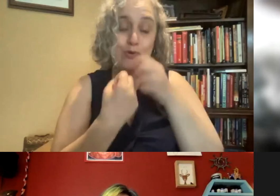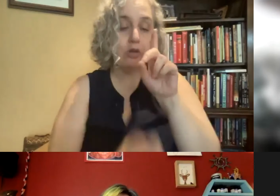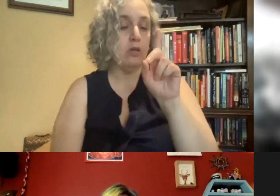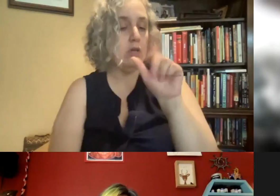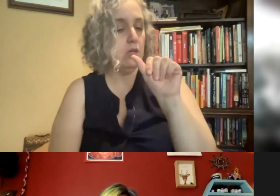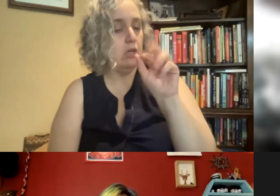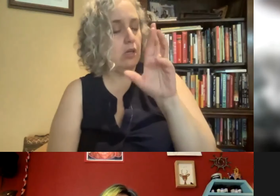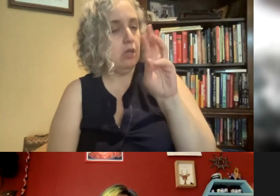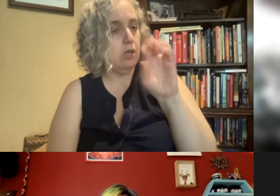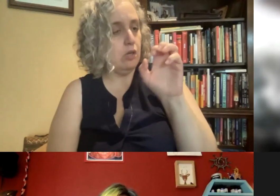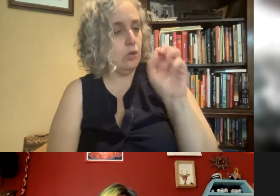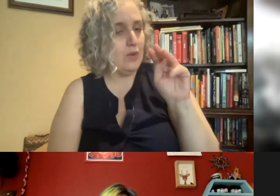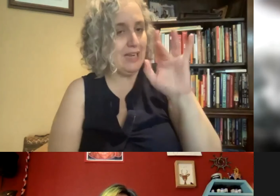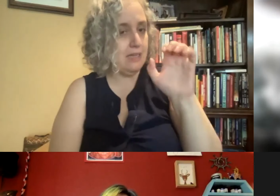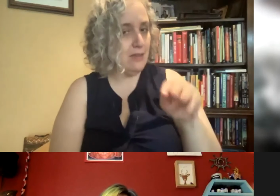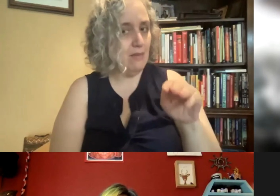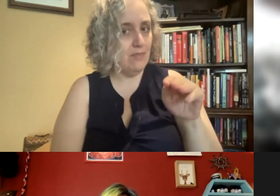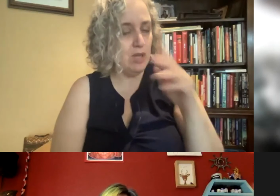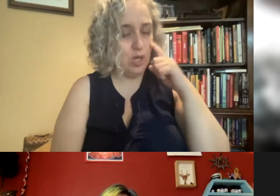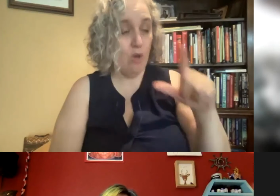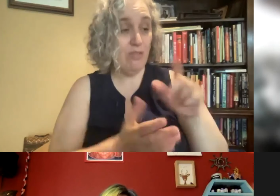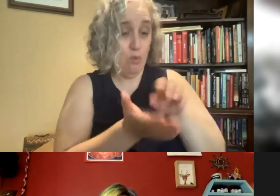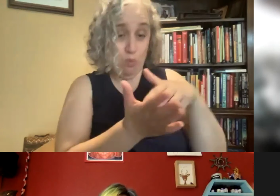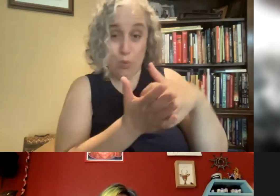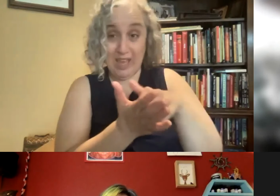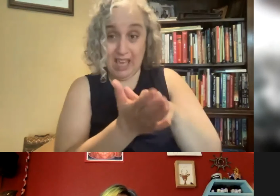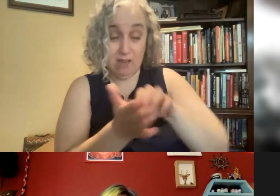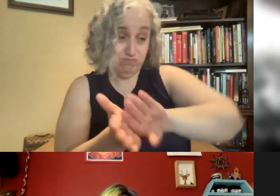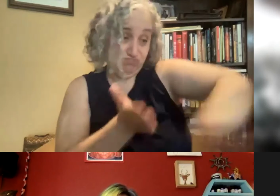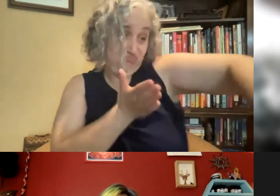of let the weak go in order to save the strong.